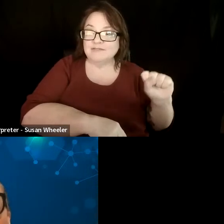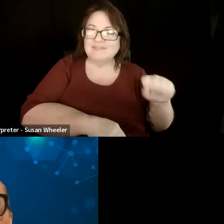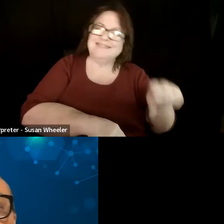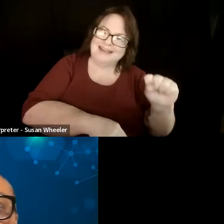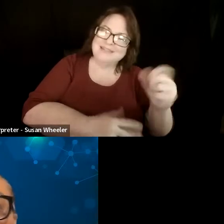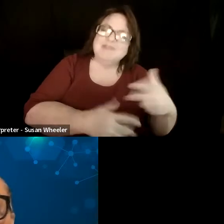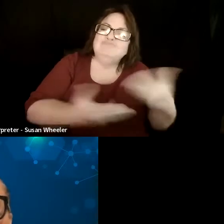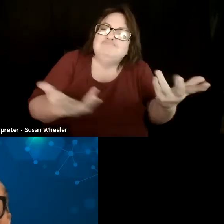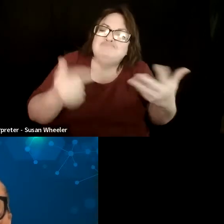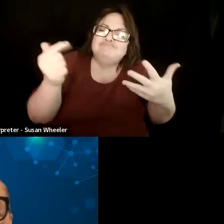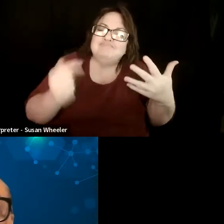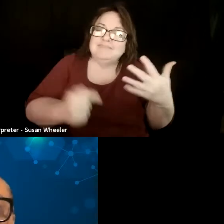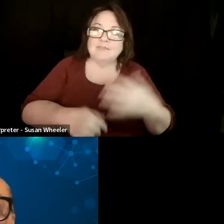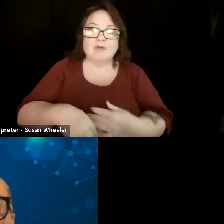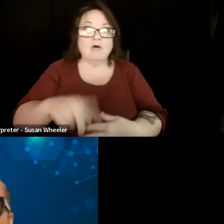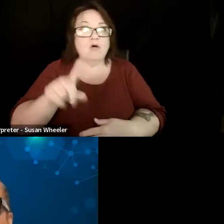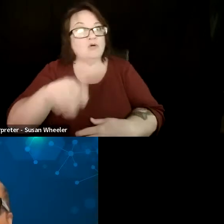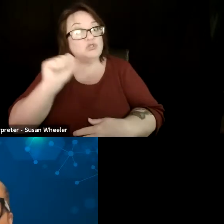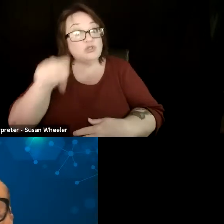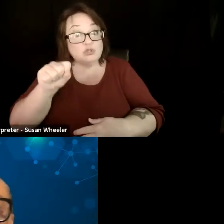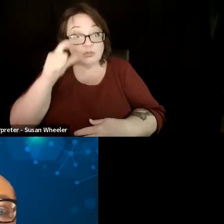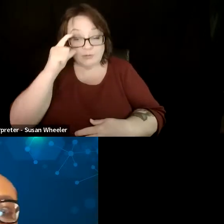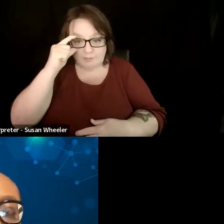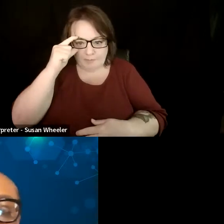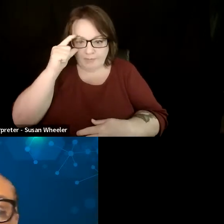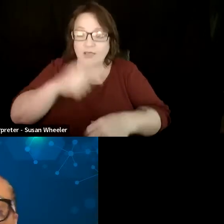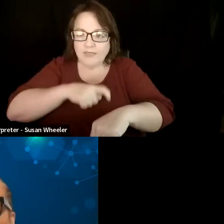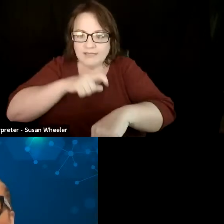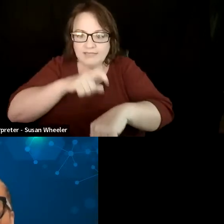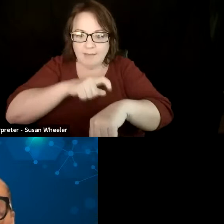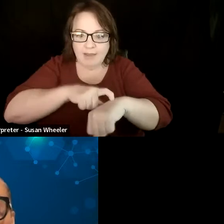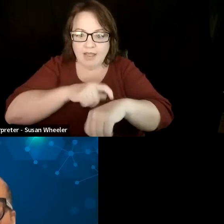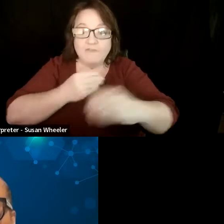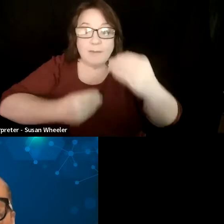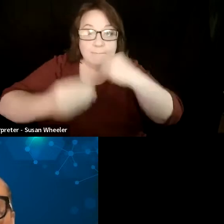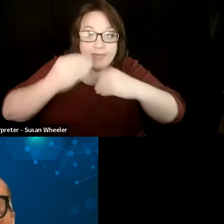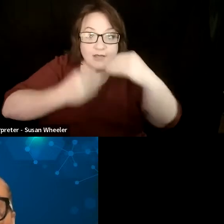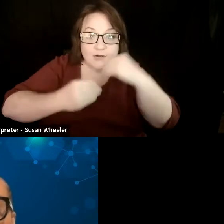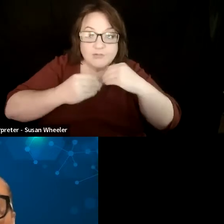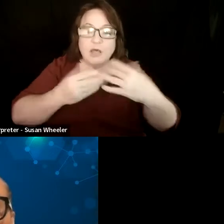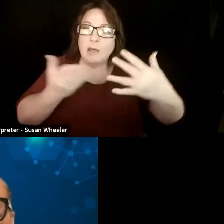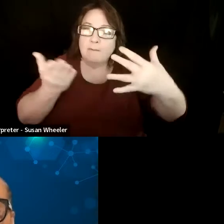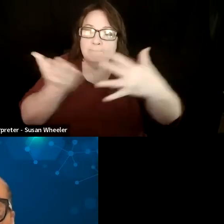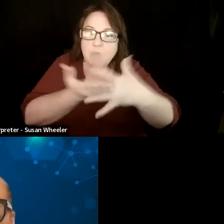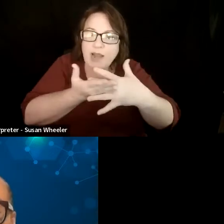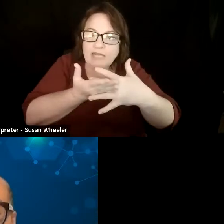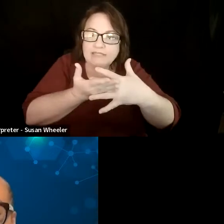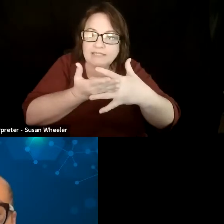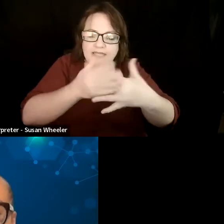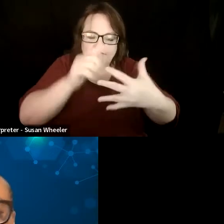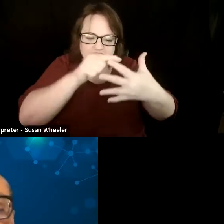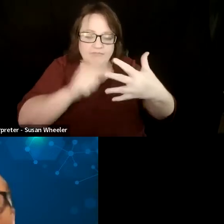The timing of the young performers, meals, their breaks, should always be taken very, very seriously